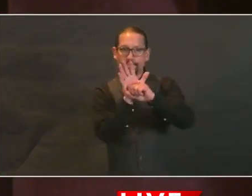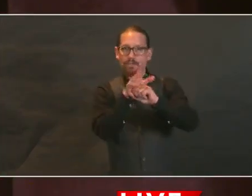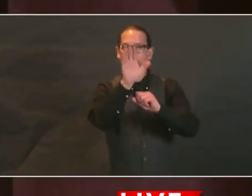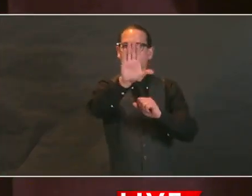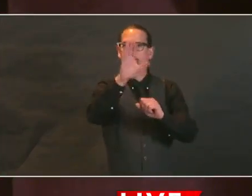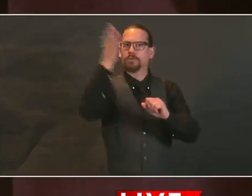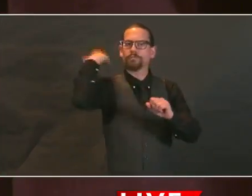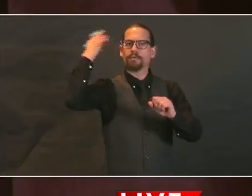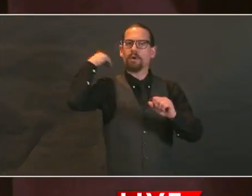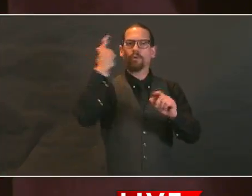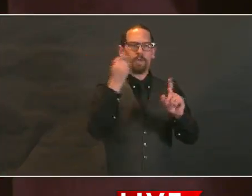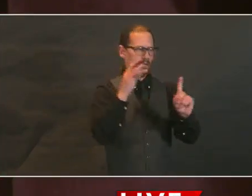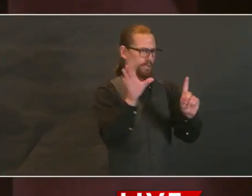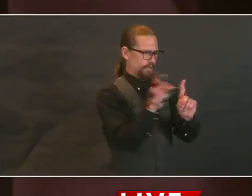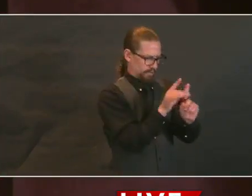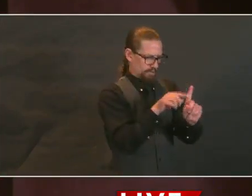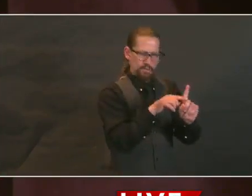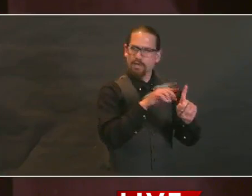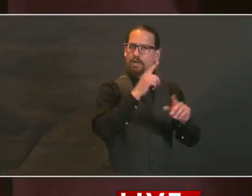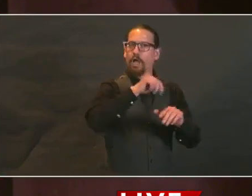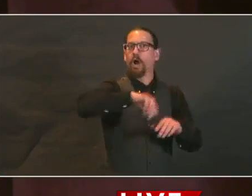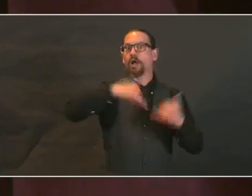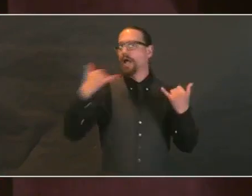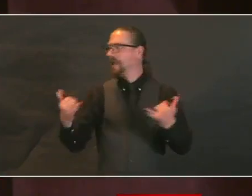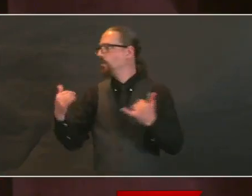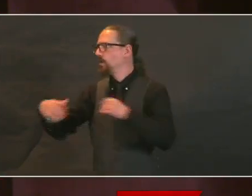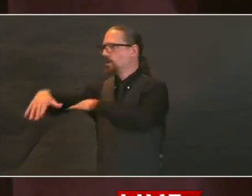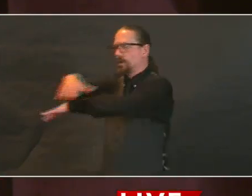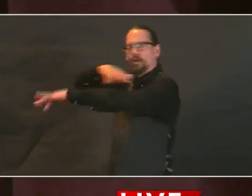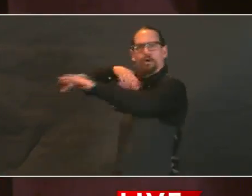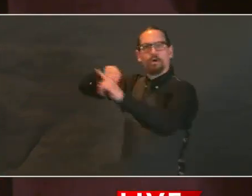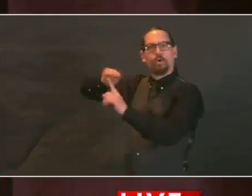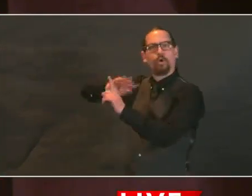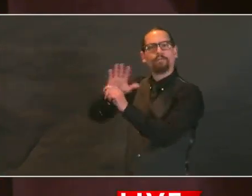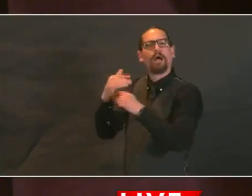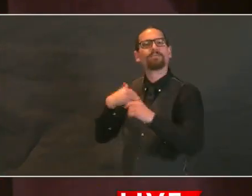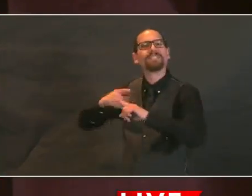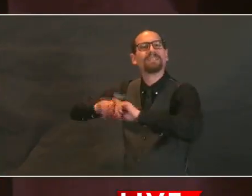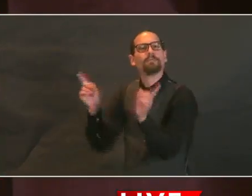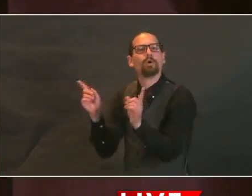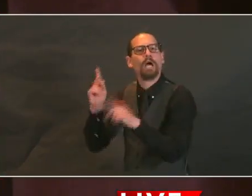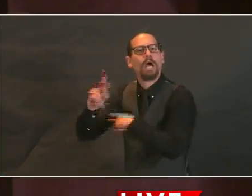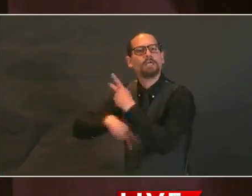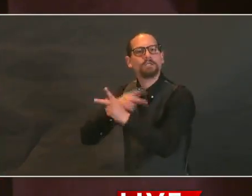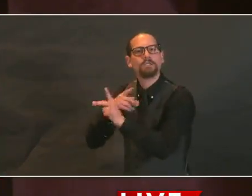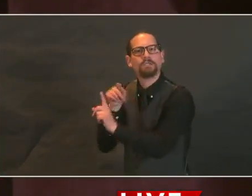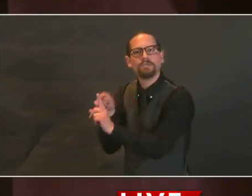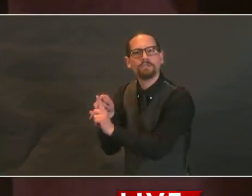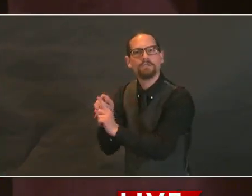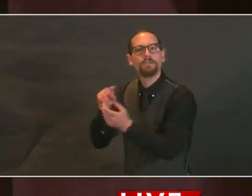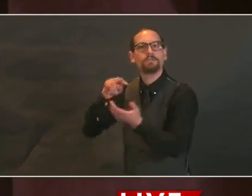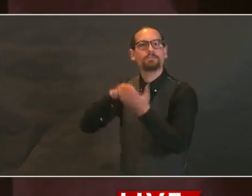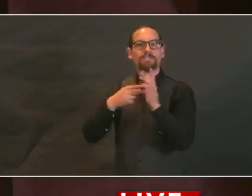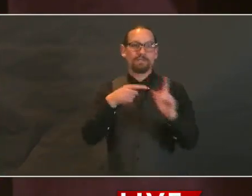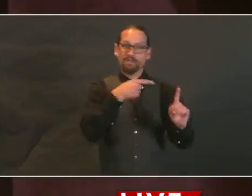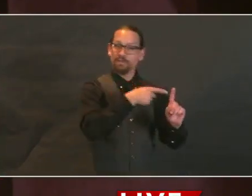FEW MONTHS AGO. YOU MAY NOT BE TO THE VARIATIONS OF THE VIRUS THAT IS CIRCULATING NOW. WE